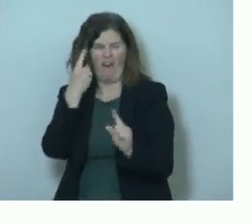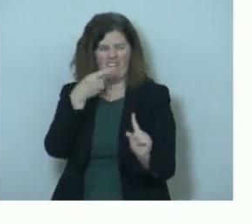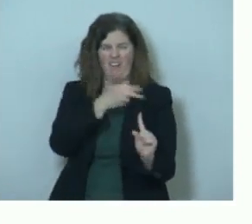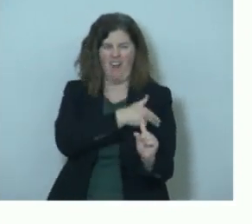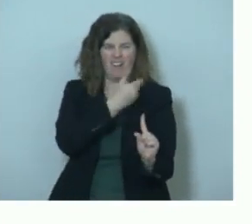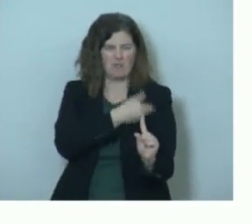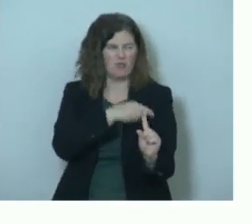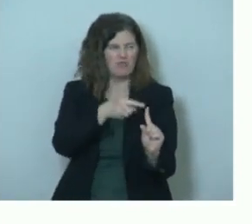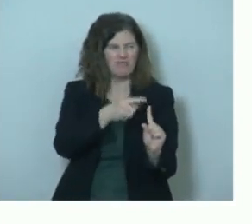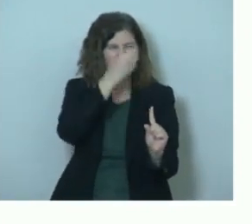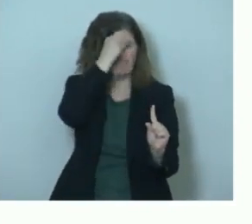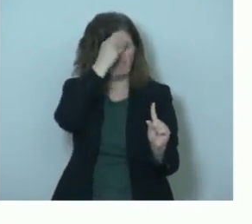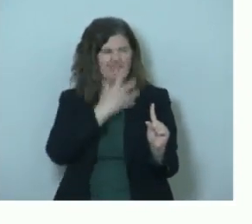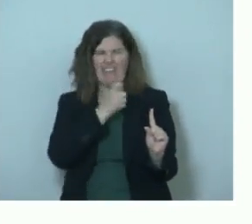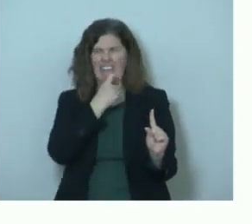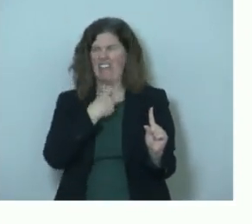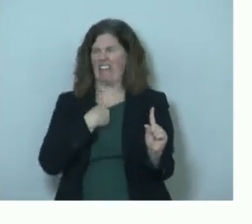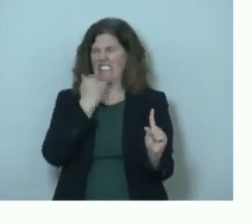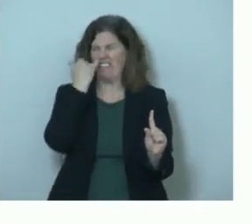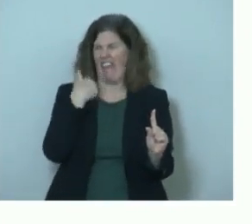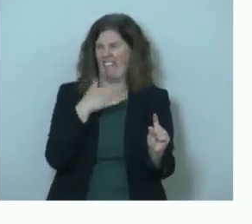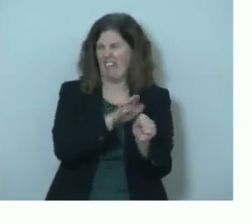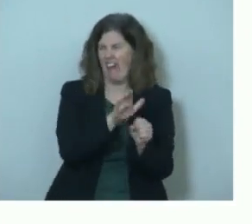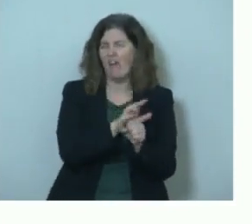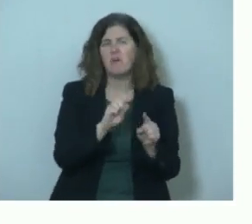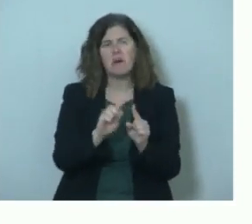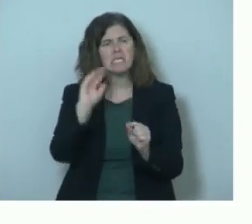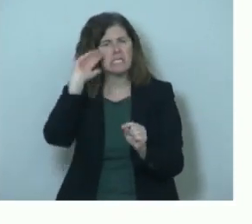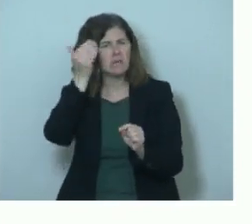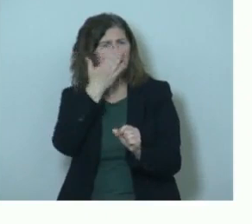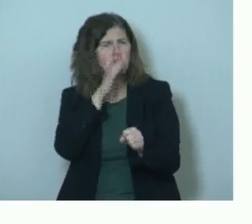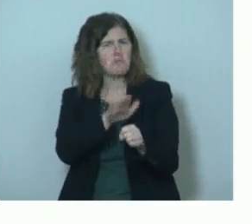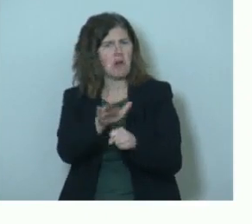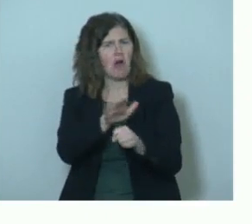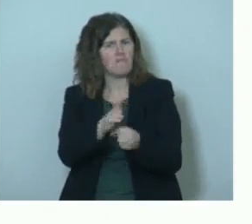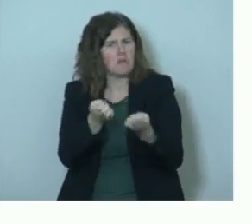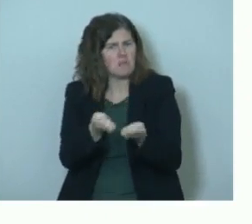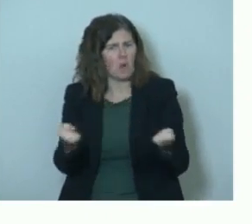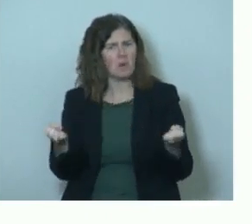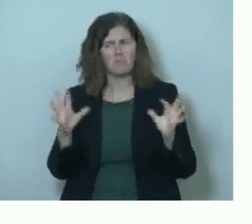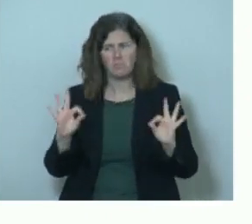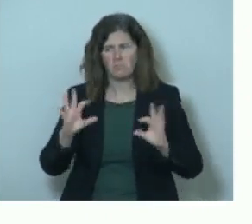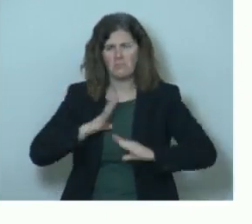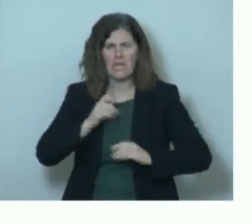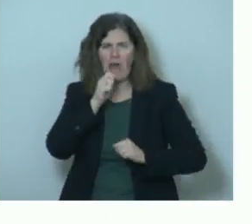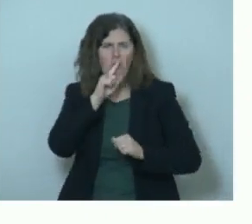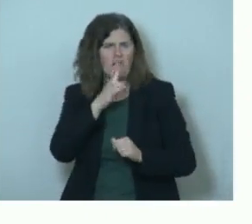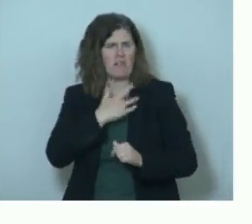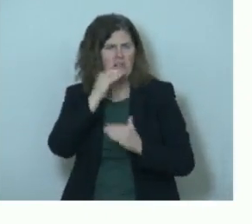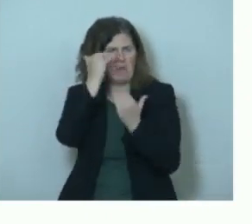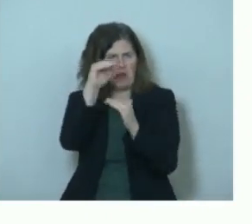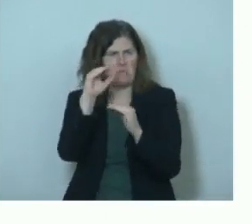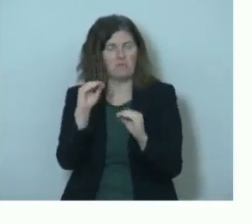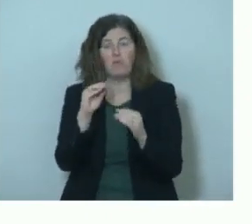SIX OF OUR SEVEN HUB HOSPITALS, WE WANT THEM TO HAVE SUFFICIENT PPE AND IT HAS BEEN SEVEN EVERYDAY.